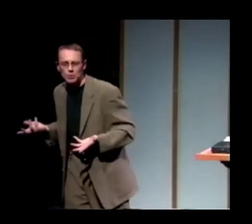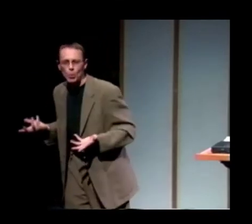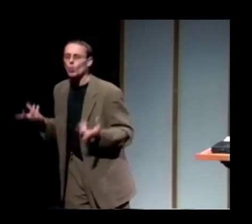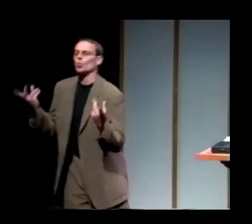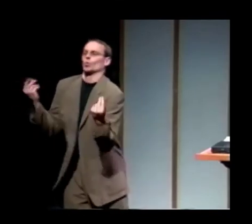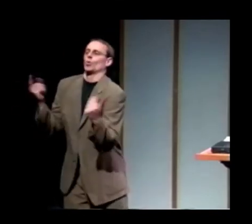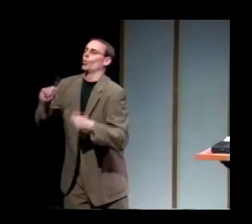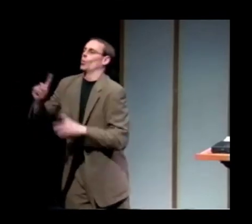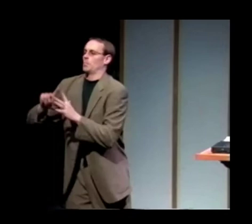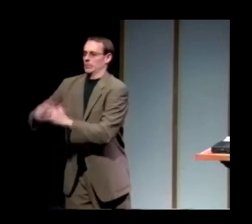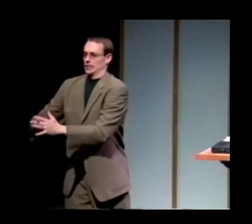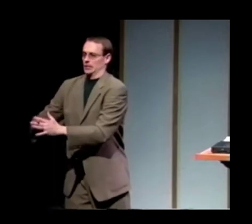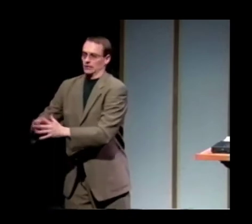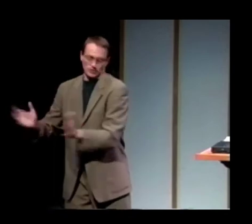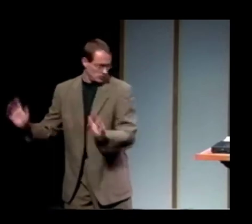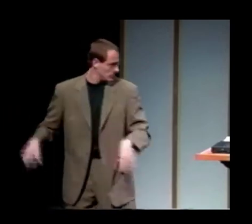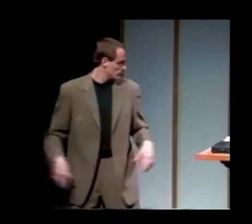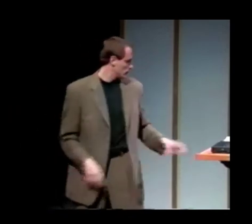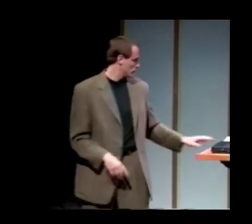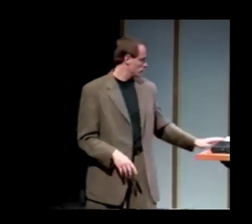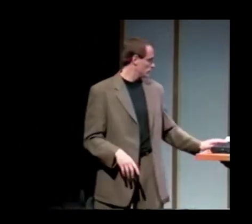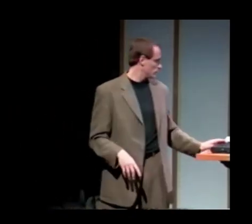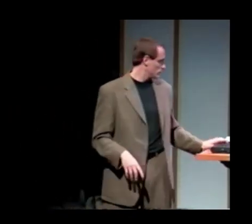BUT THEY'RE NOT STRONG SOUNDS, SO WHERE DO WE BEGIN?